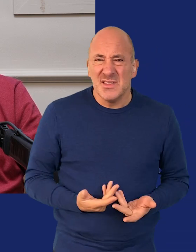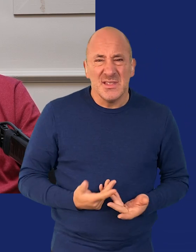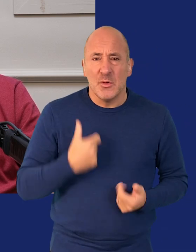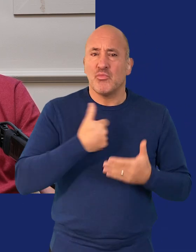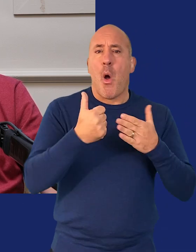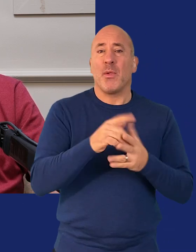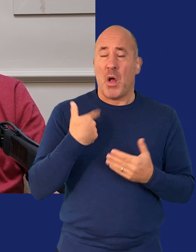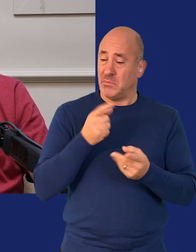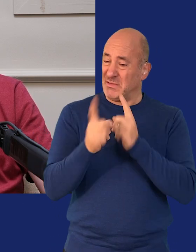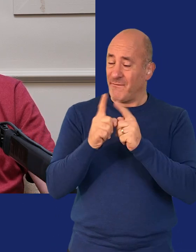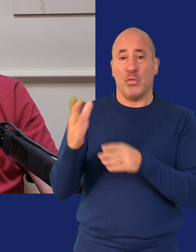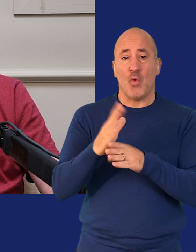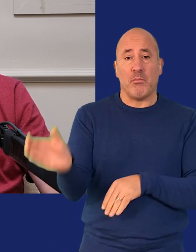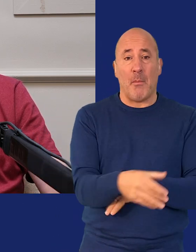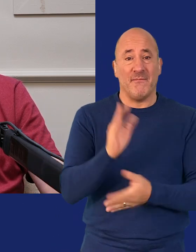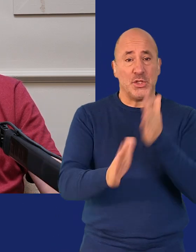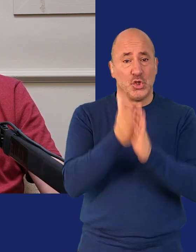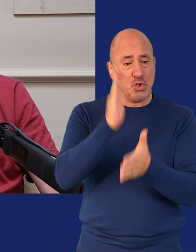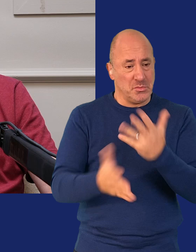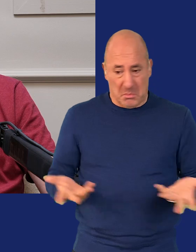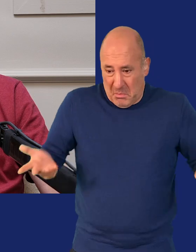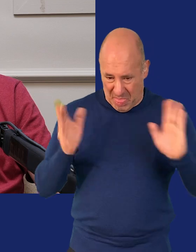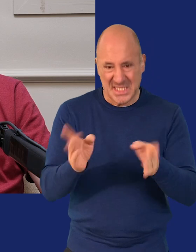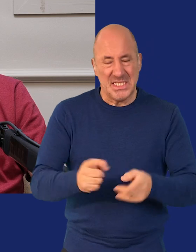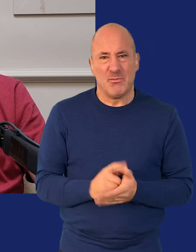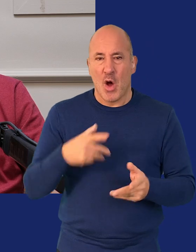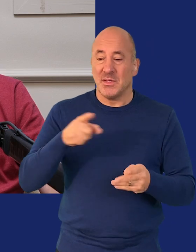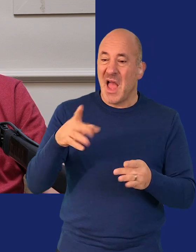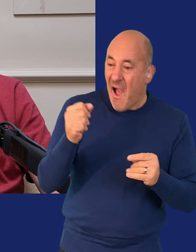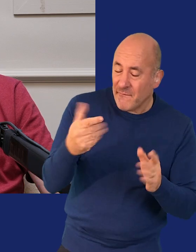interview you, you'd get the job. Um, so it's, it's, let's show you, let's be open.